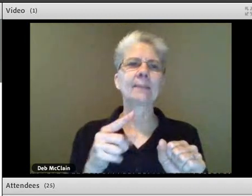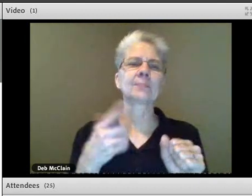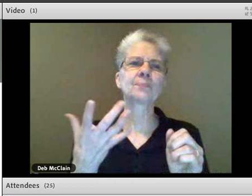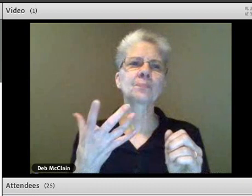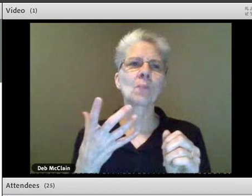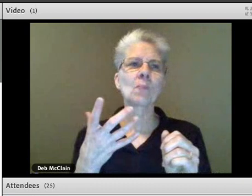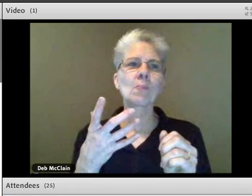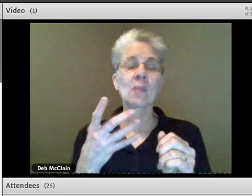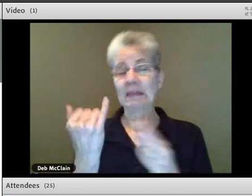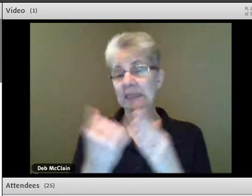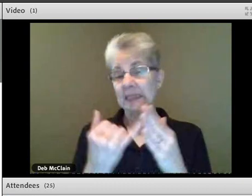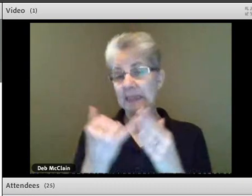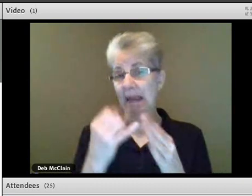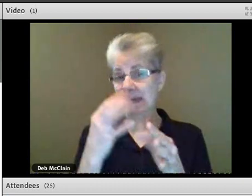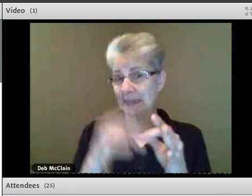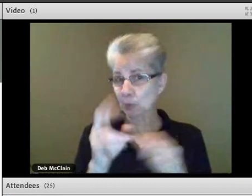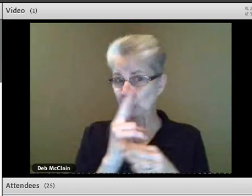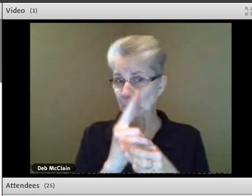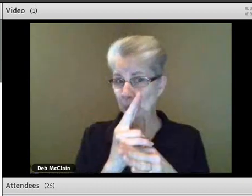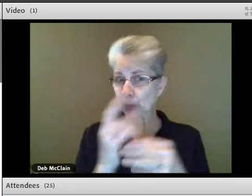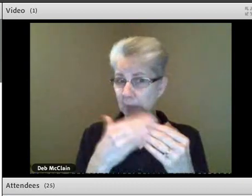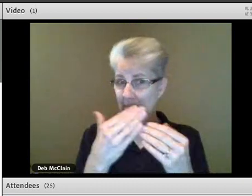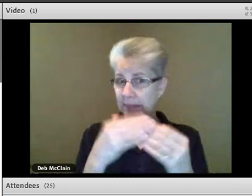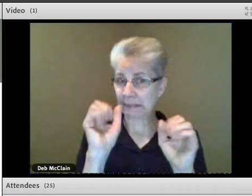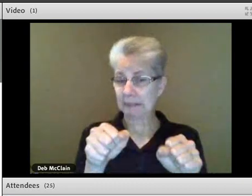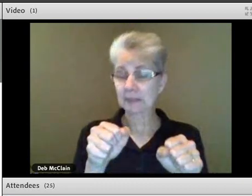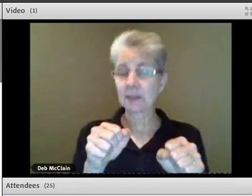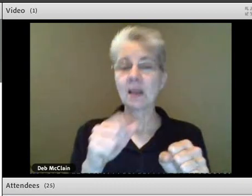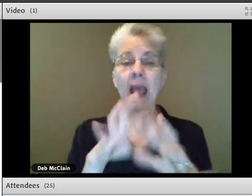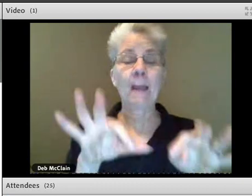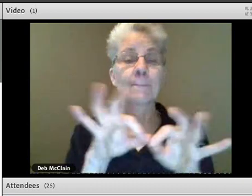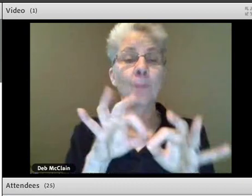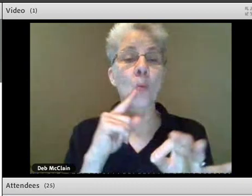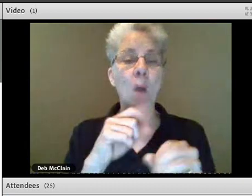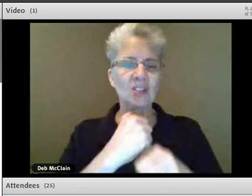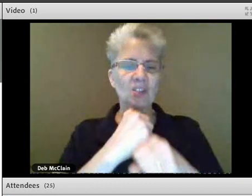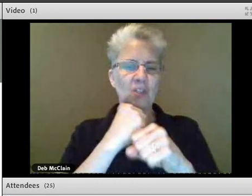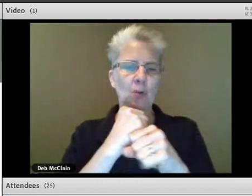The design, is it simple to use, easy to use? A really, really important one is your security aspect of it,